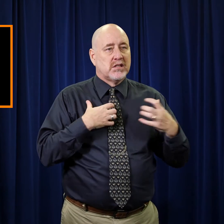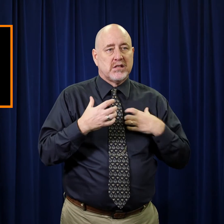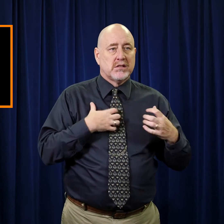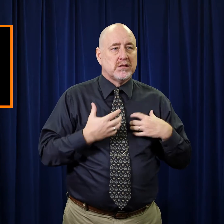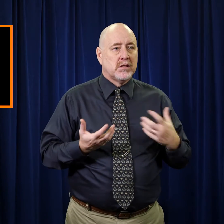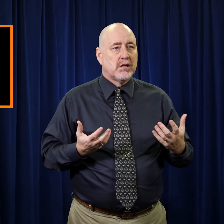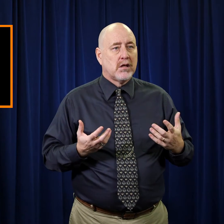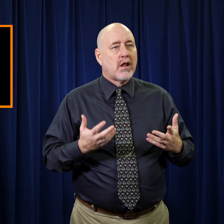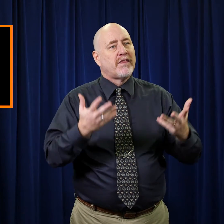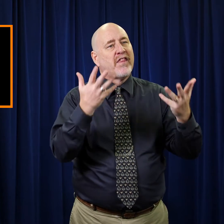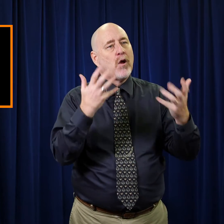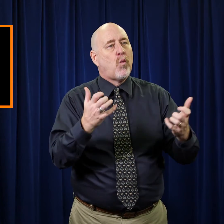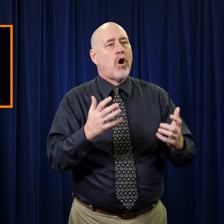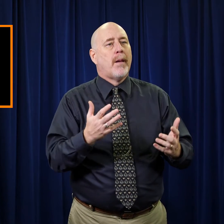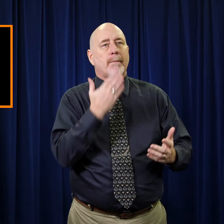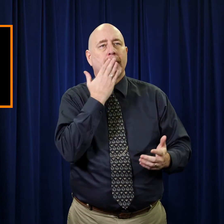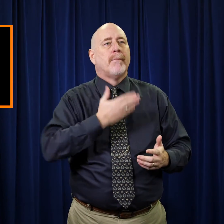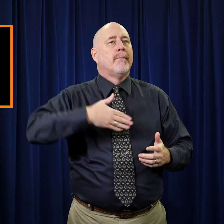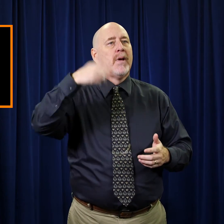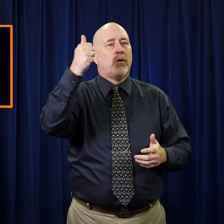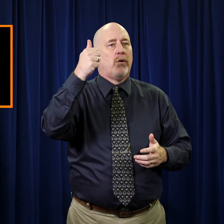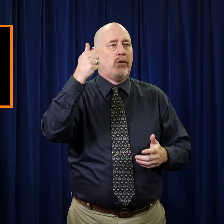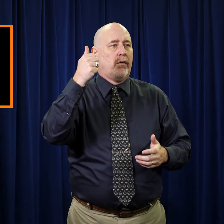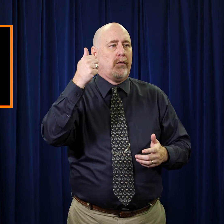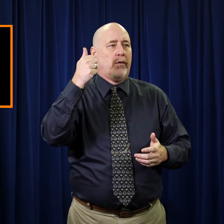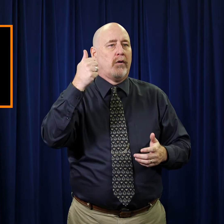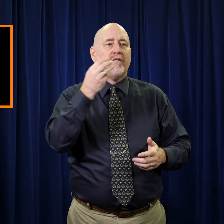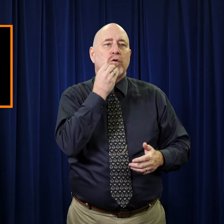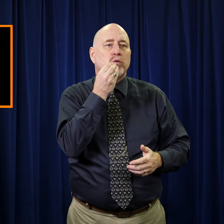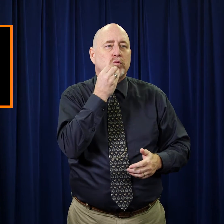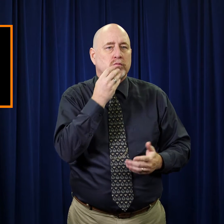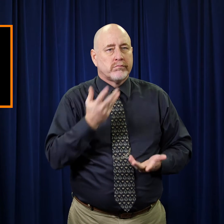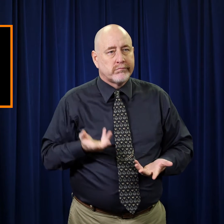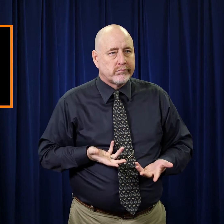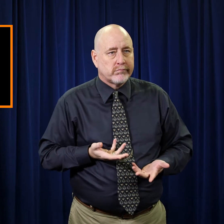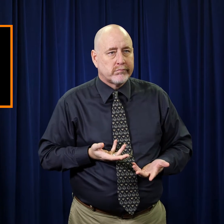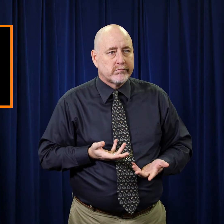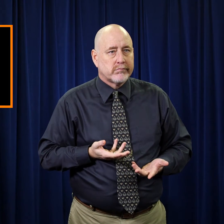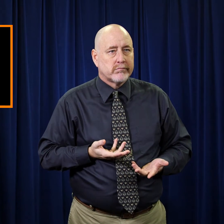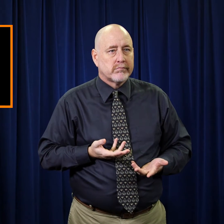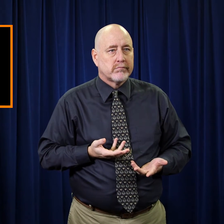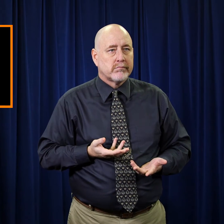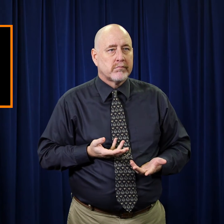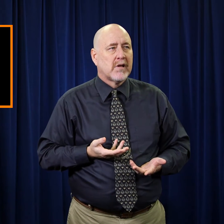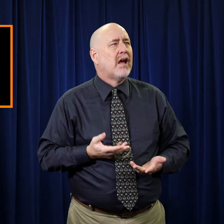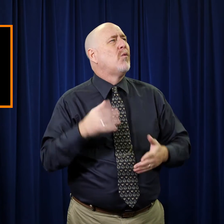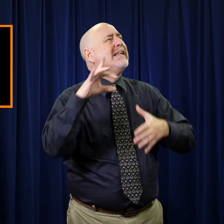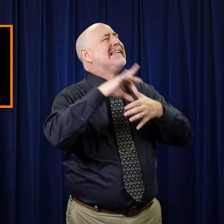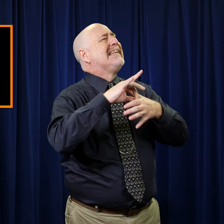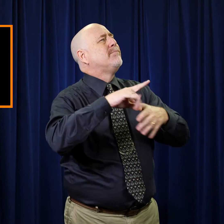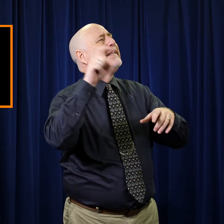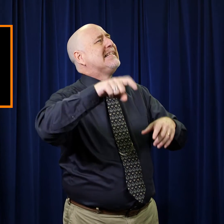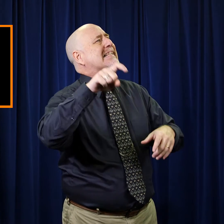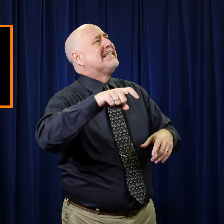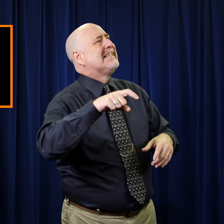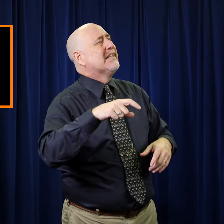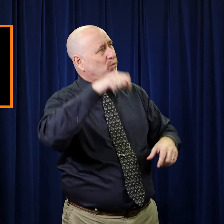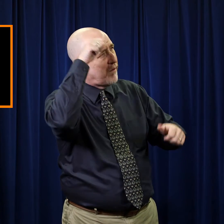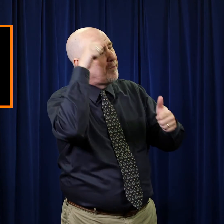they cry out to him. They want finer cuisine. "Who will give us meat to eat? We